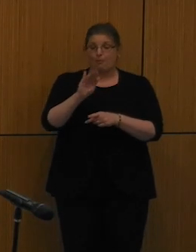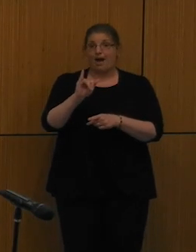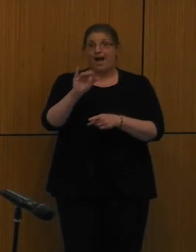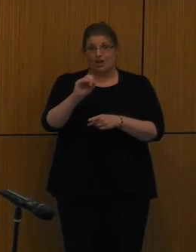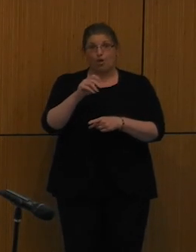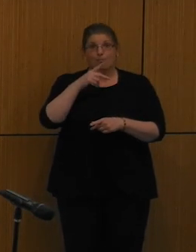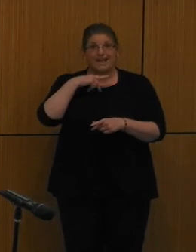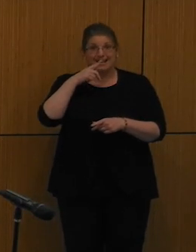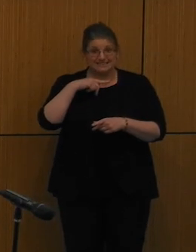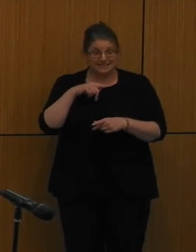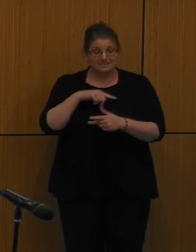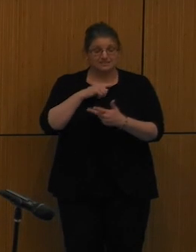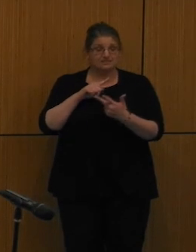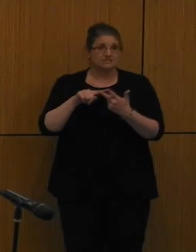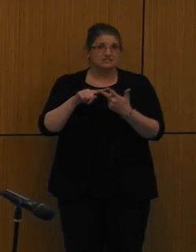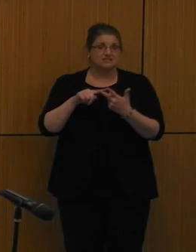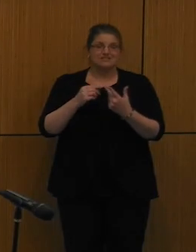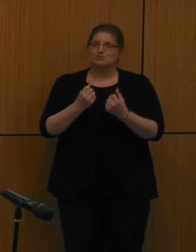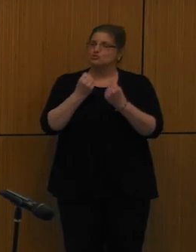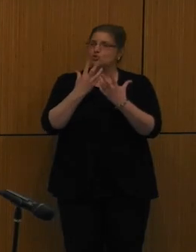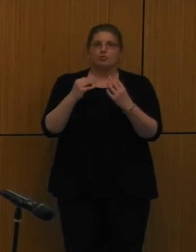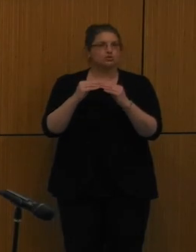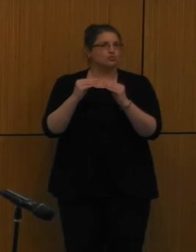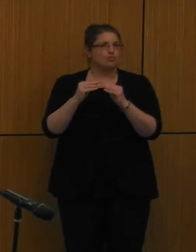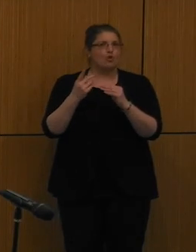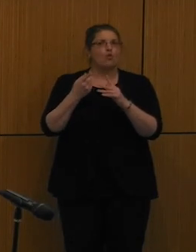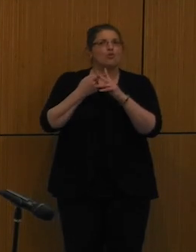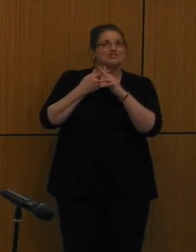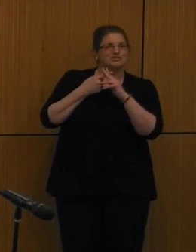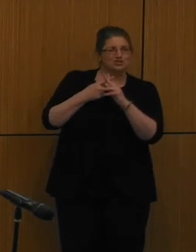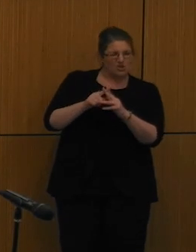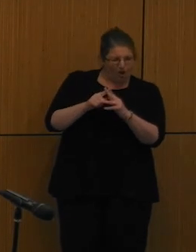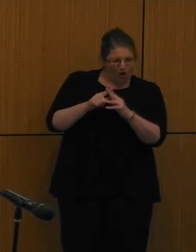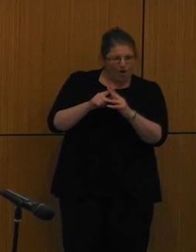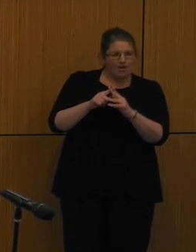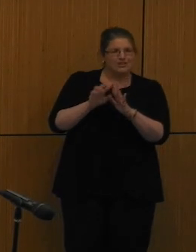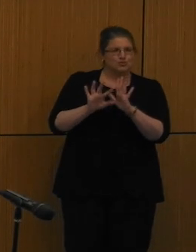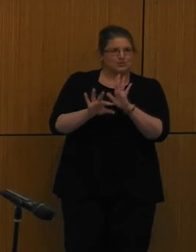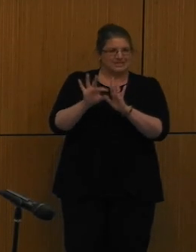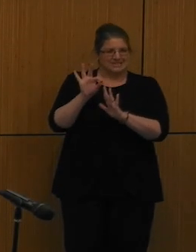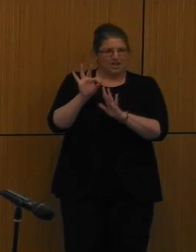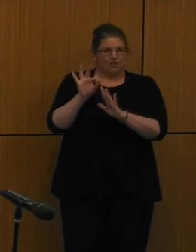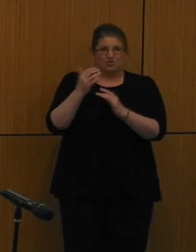And there's also, of course, so much more that we're starting just to scratch the surface of what really is in there.